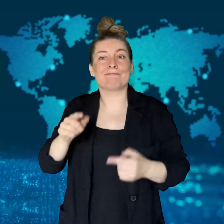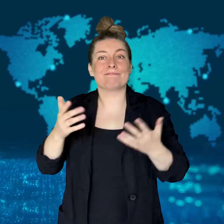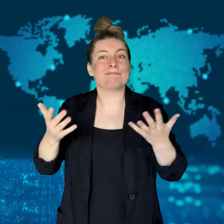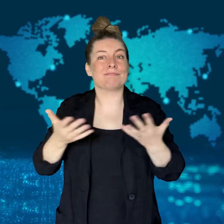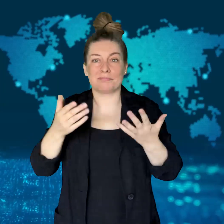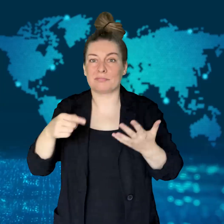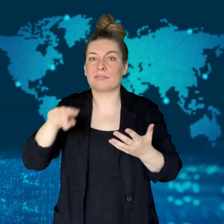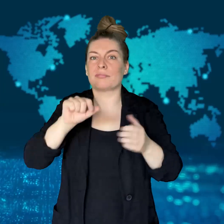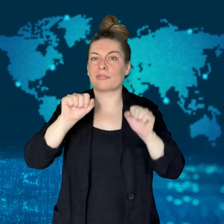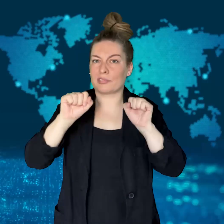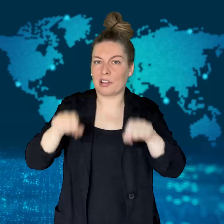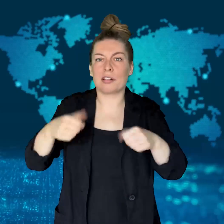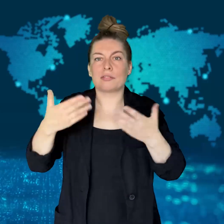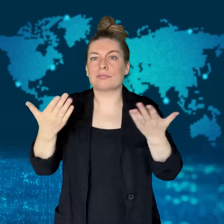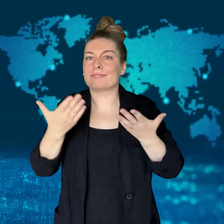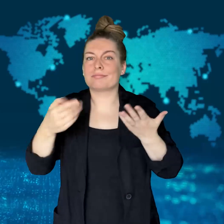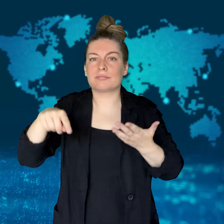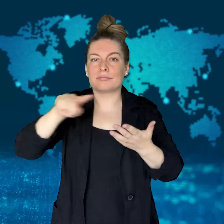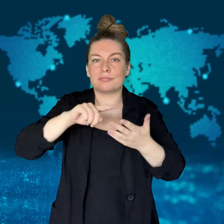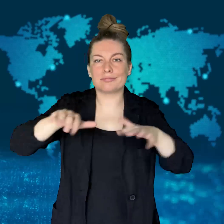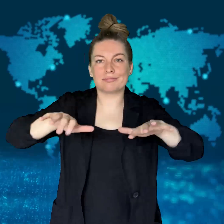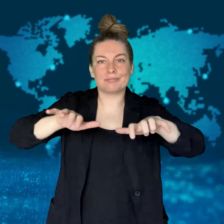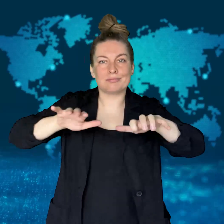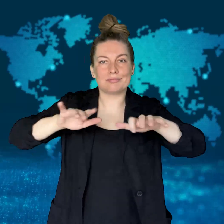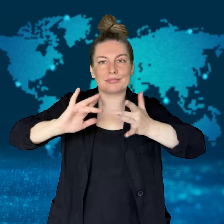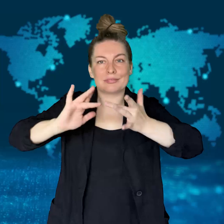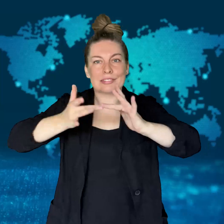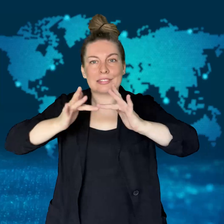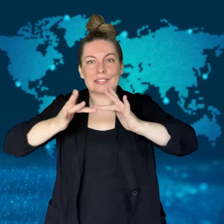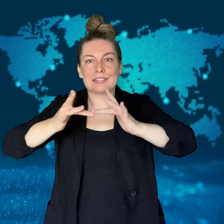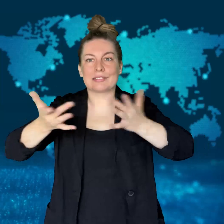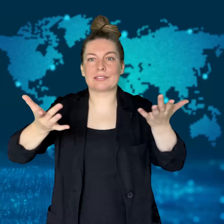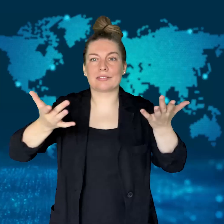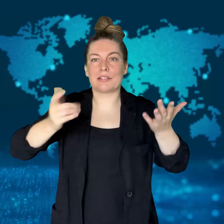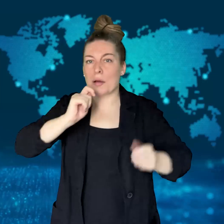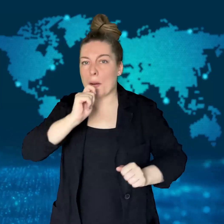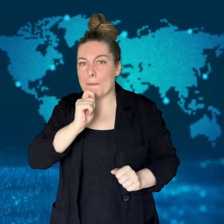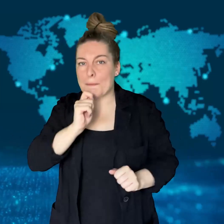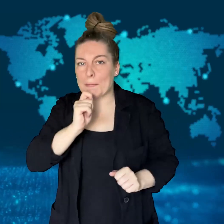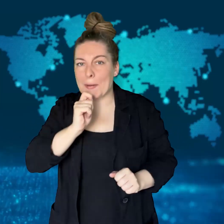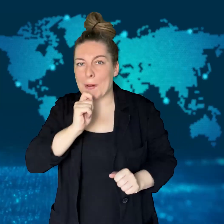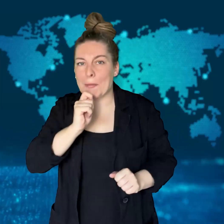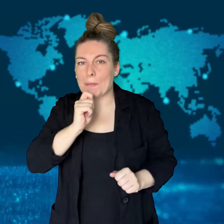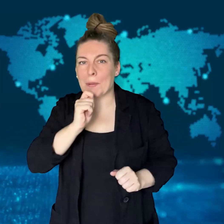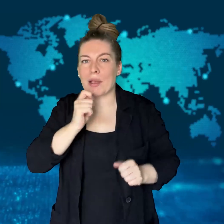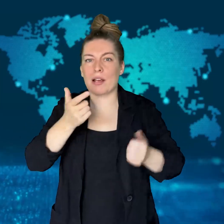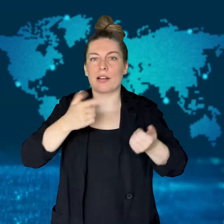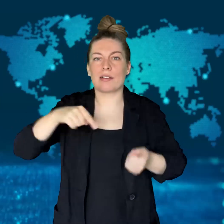Sometimes the countries use electronic billboards or